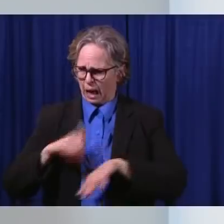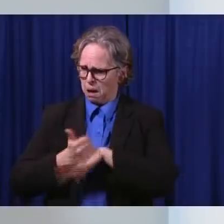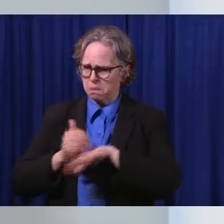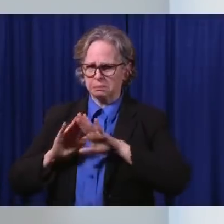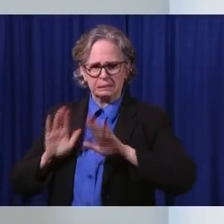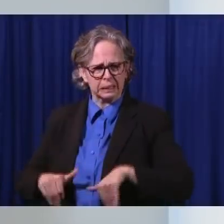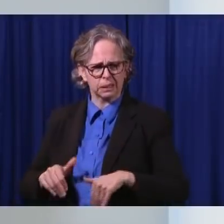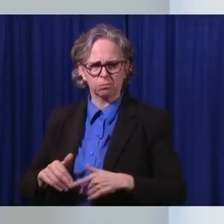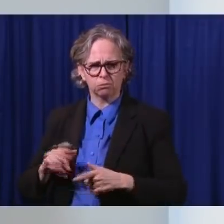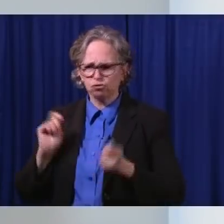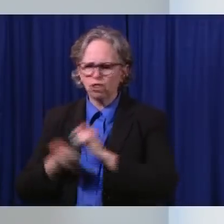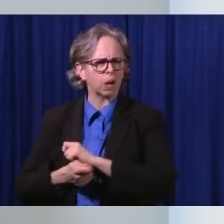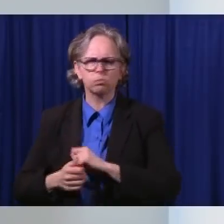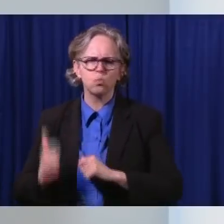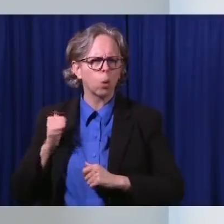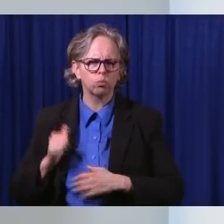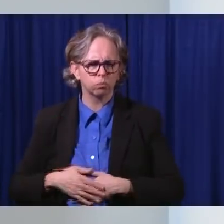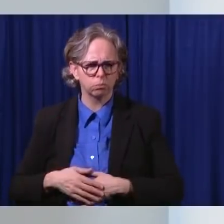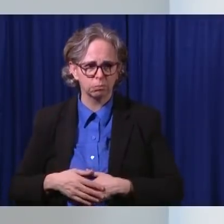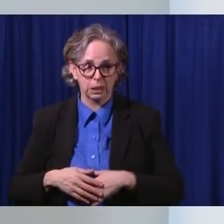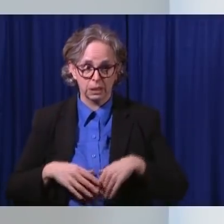THAT RECEIVED THE BALLOT IS THE